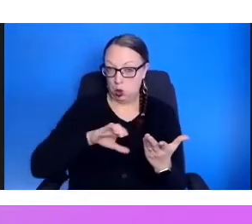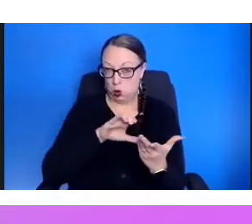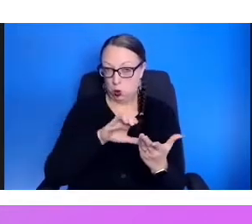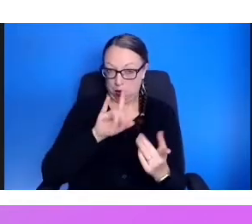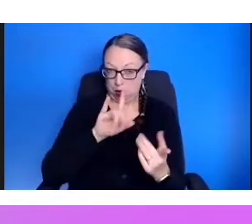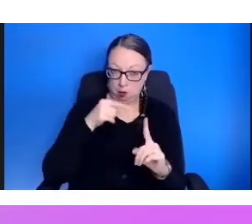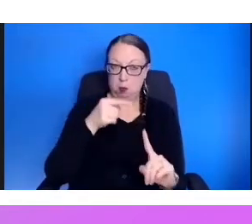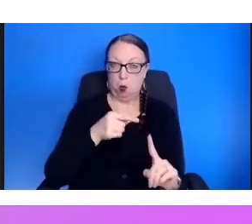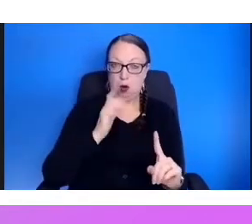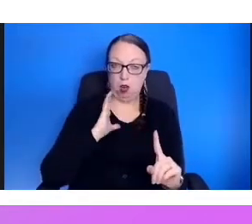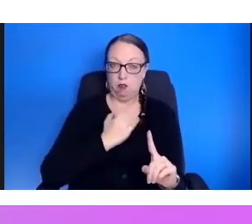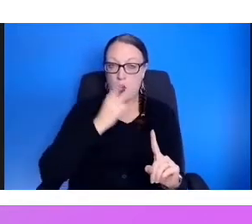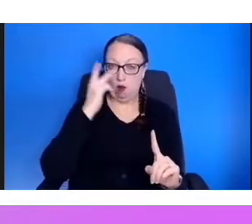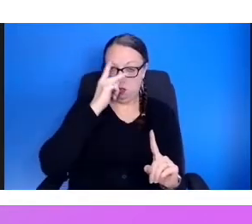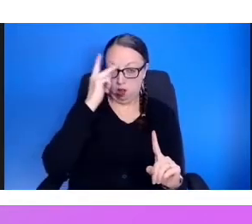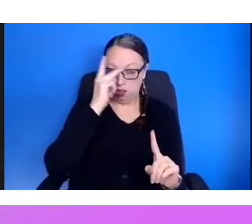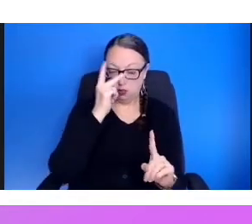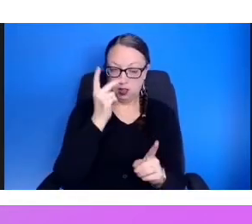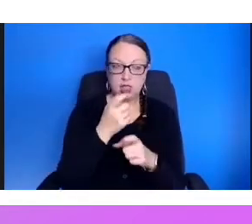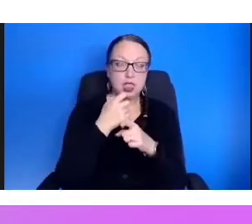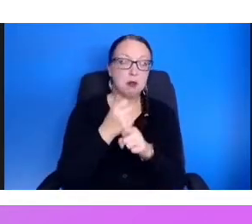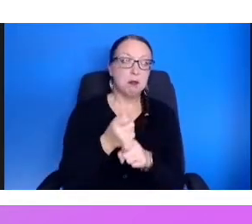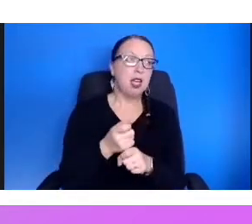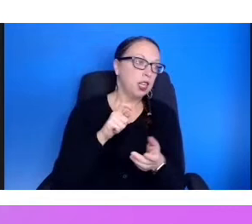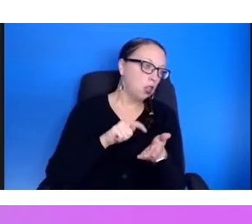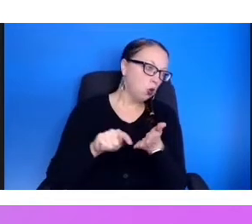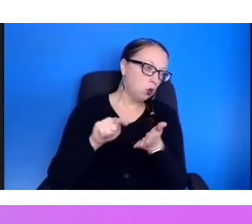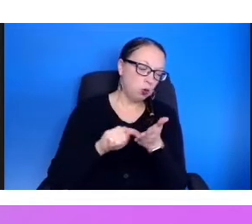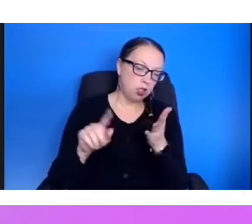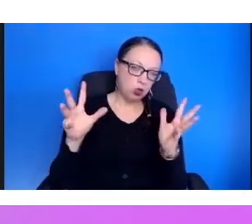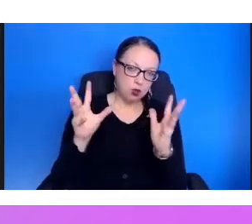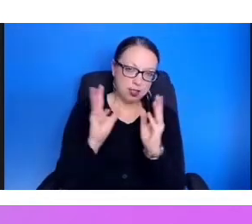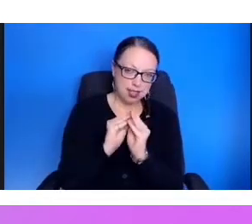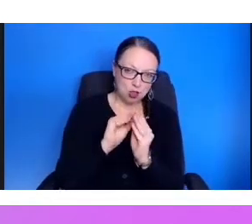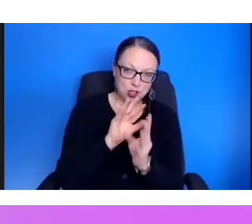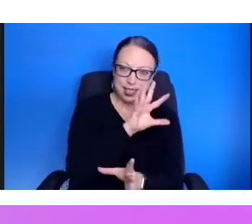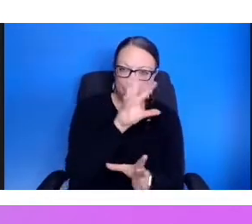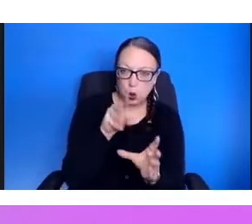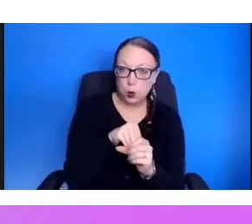is making the research sessions inclusive and that includes before,